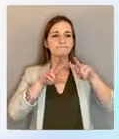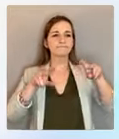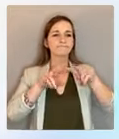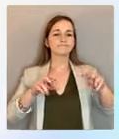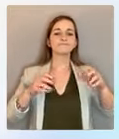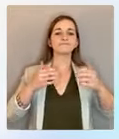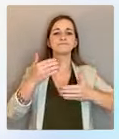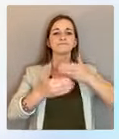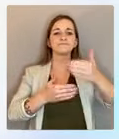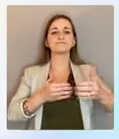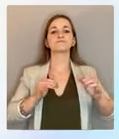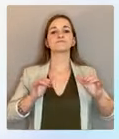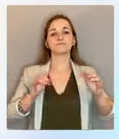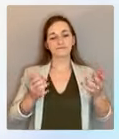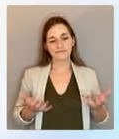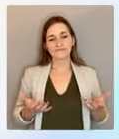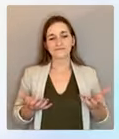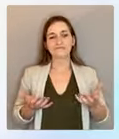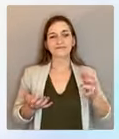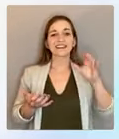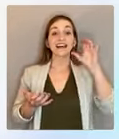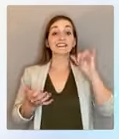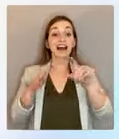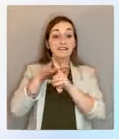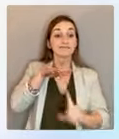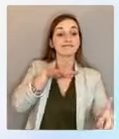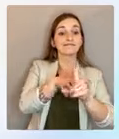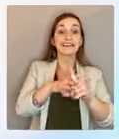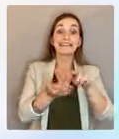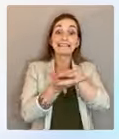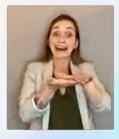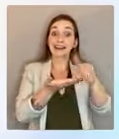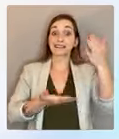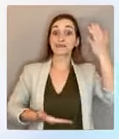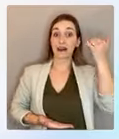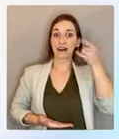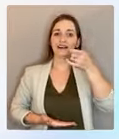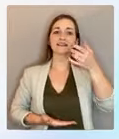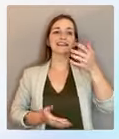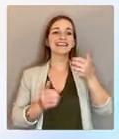one of the most important things was that it gives you depth perception. So when you move instantly,